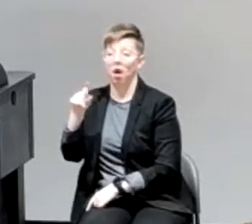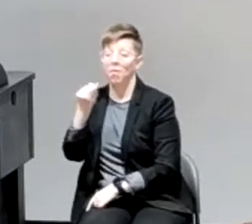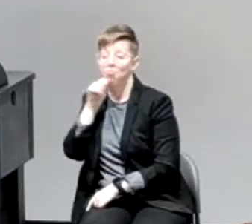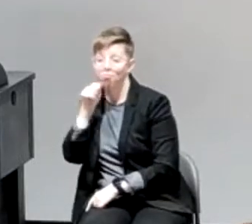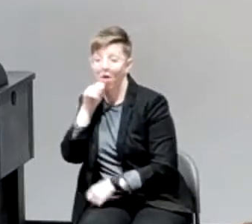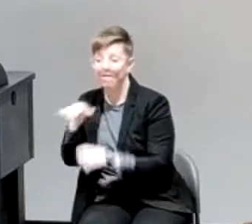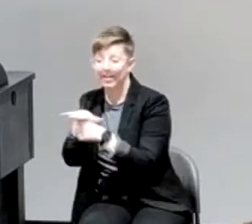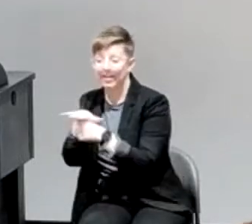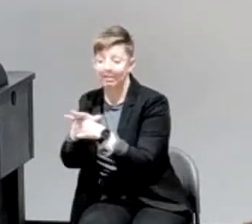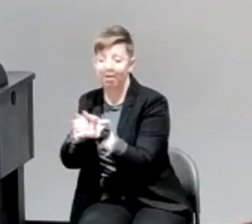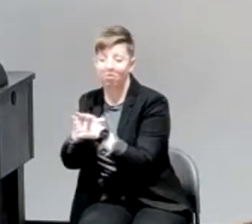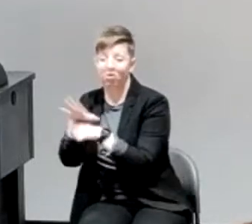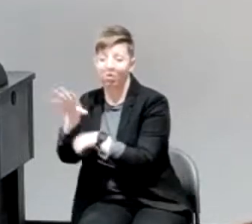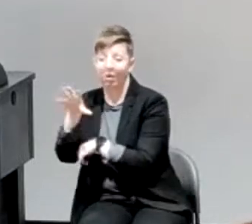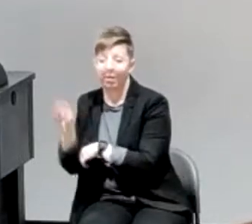brown folks.